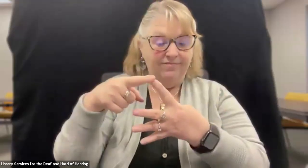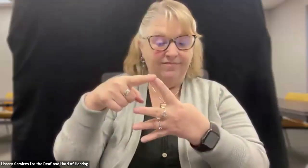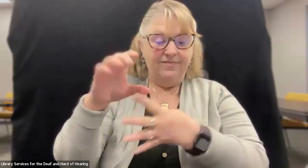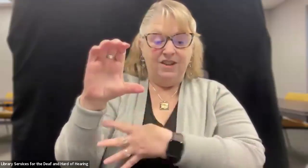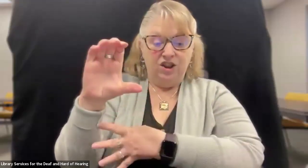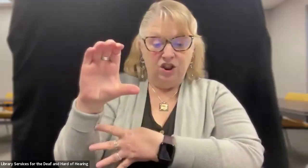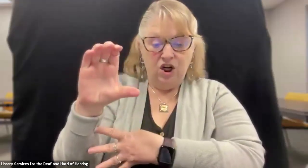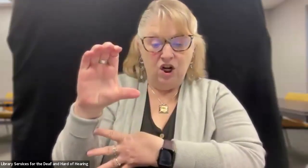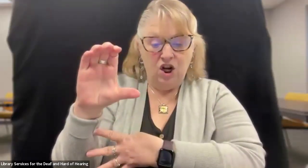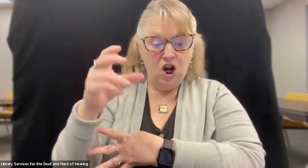Those representatives are: